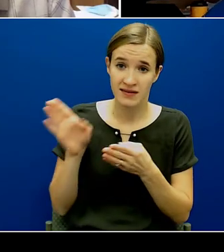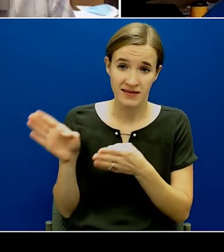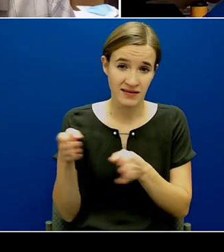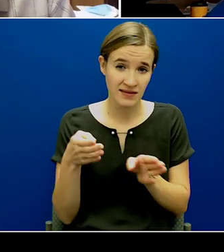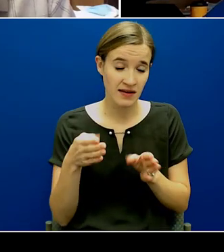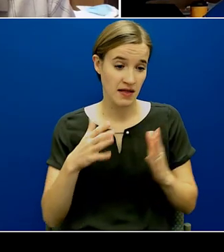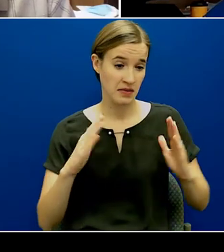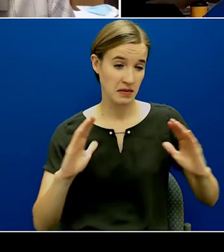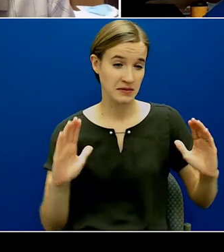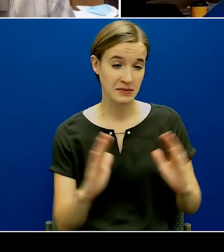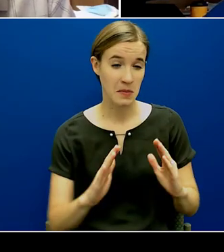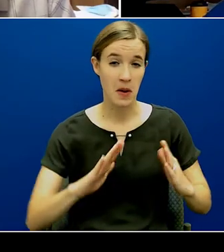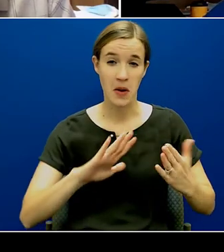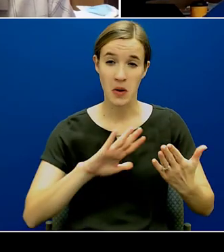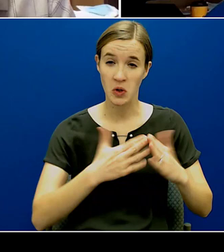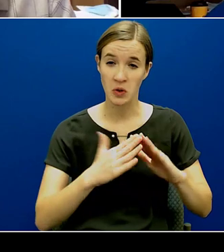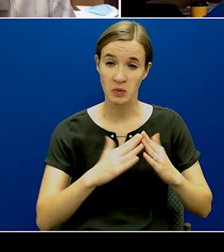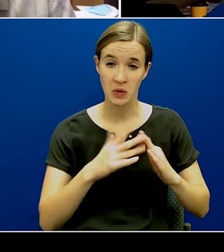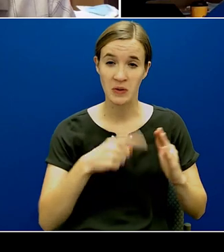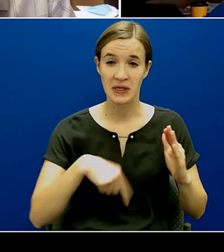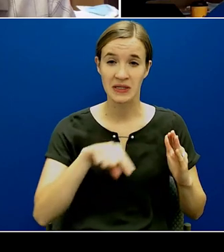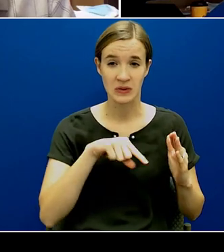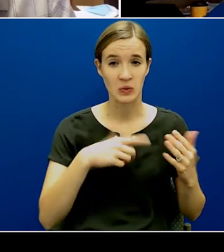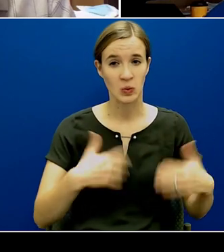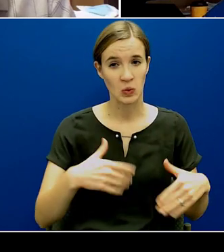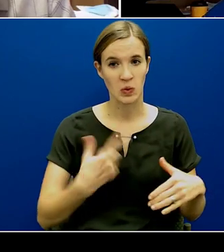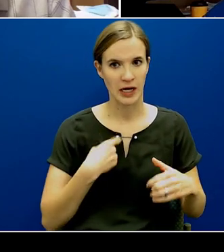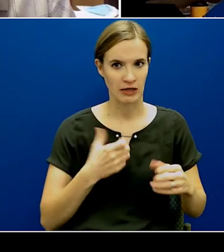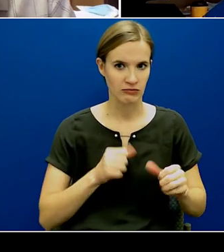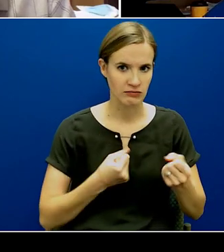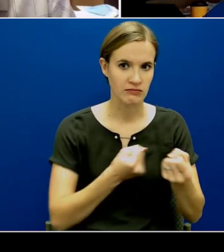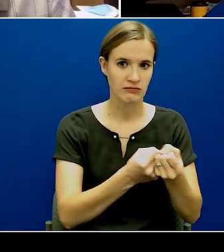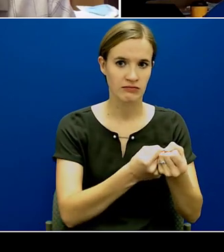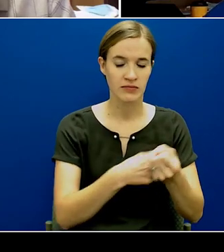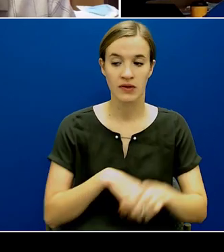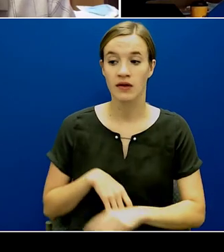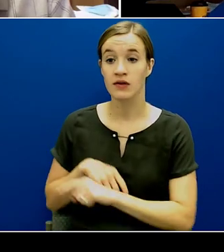outlining areas is where we're going to start focusing and see if we can get some providers